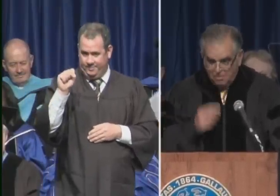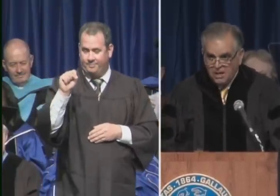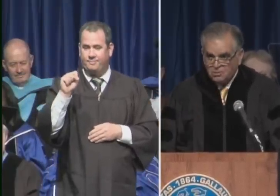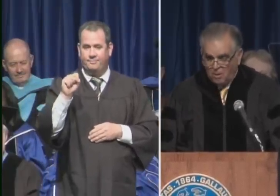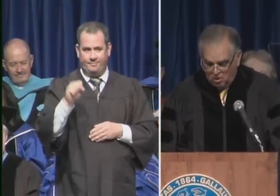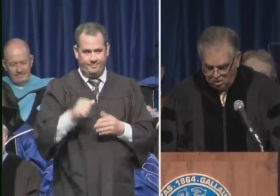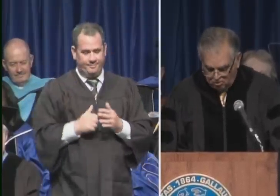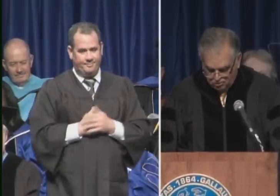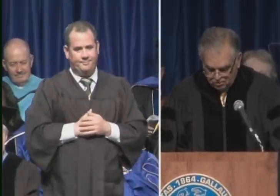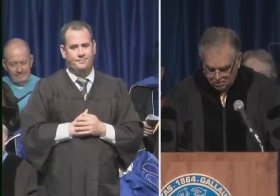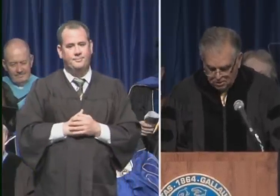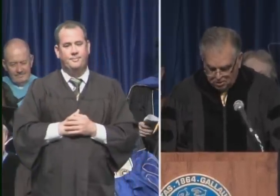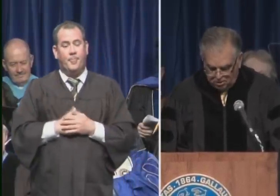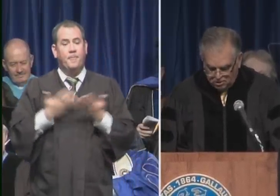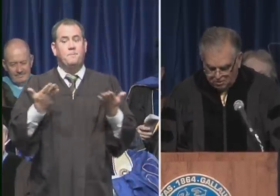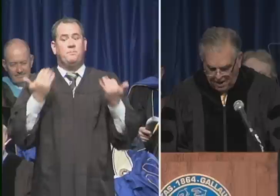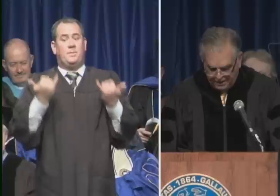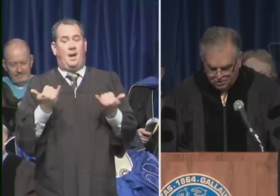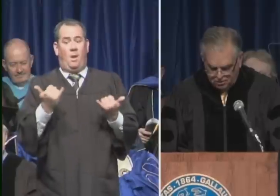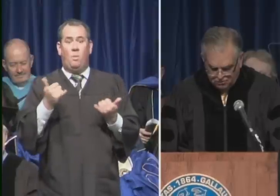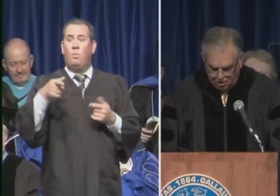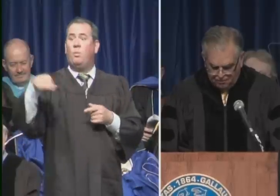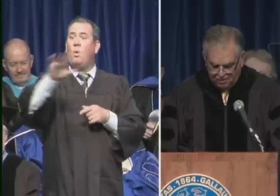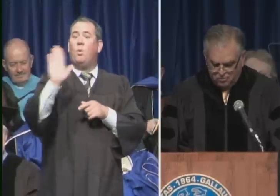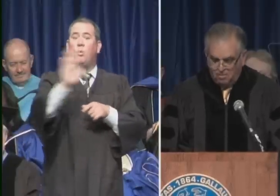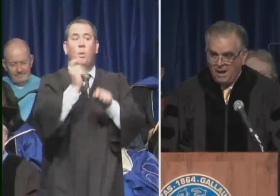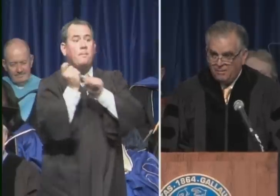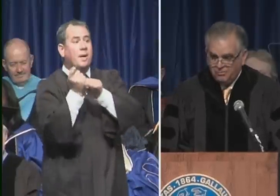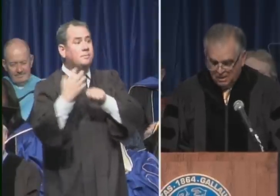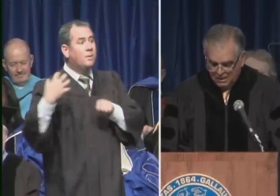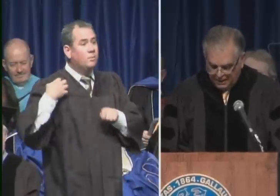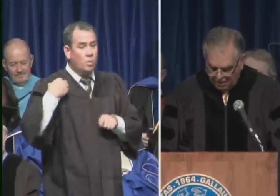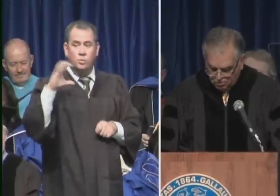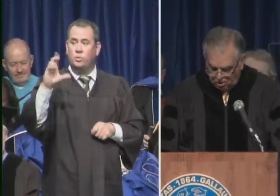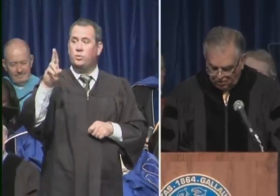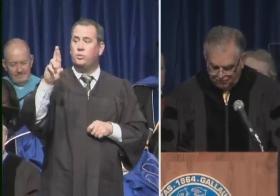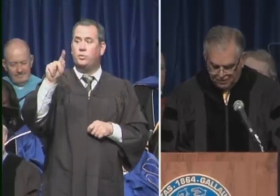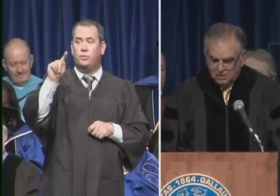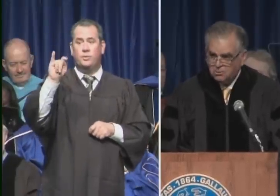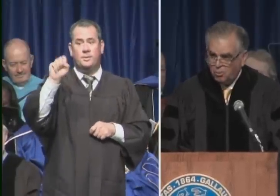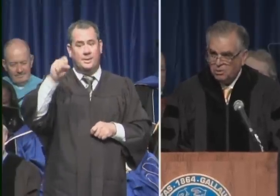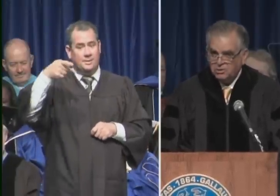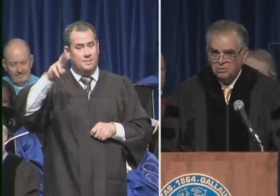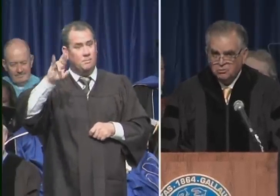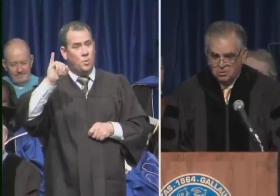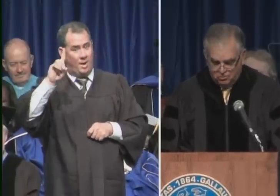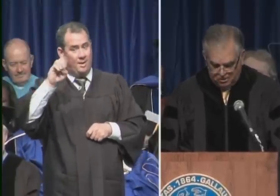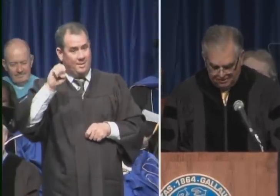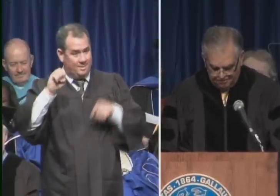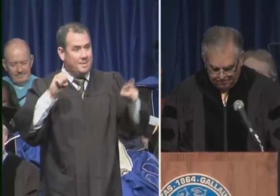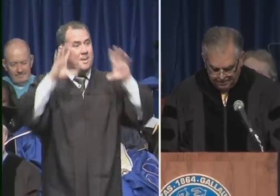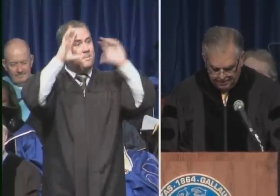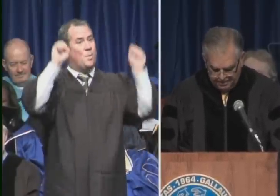Your baseball coach, Curtis Pride, serves on President Obama's Council on Fitness, Sports and Nutrition.